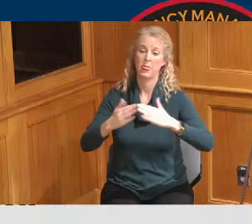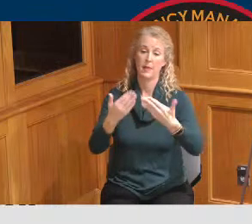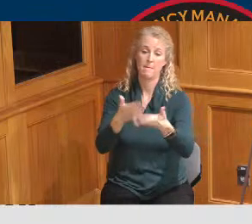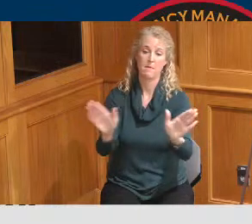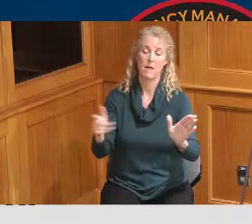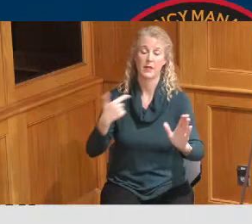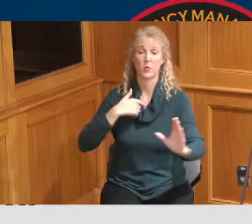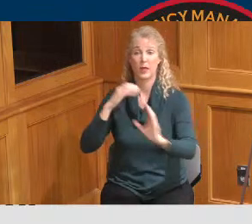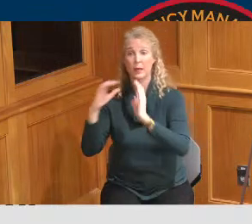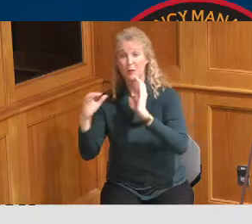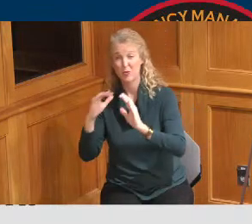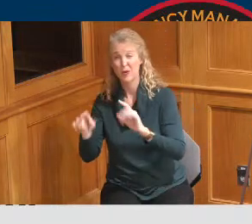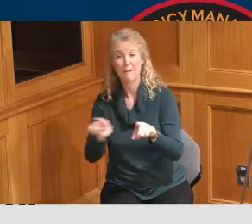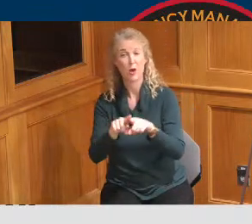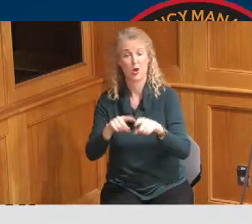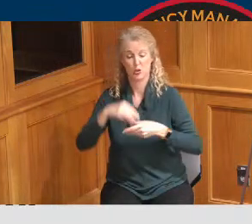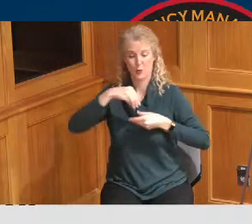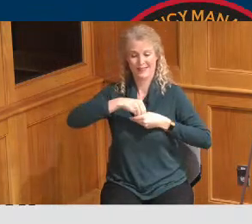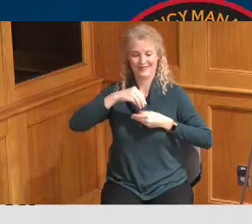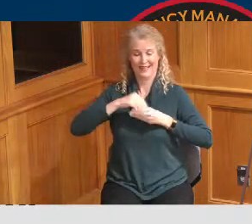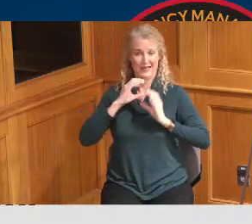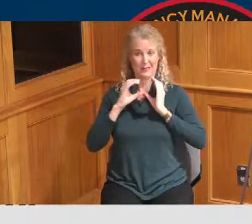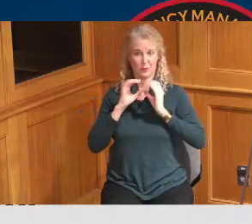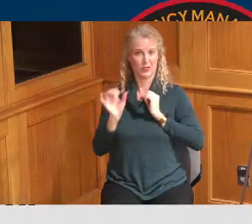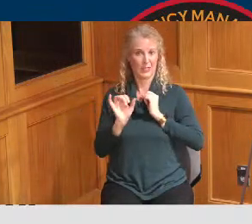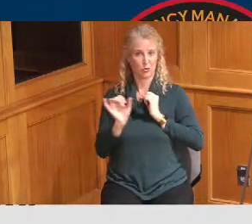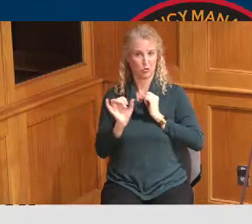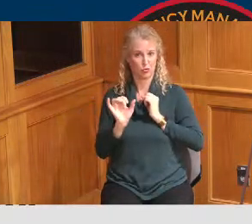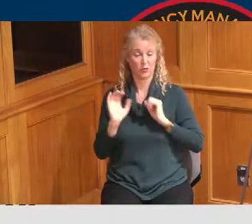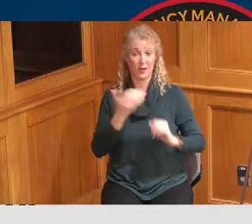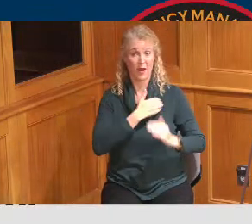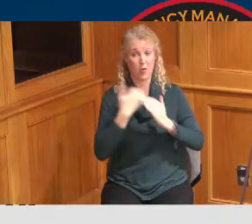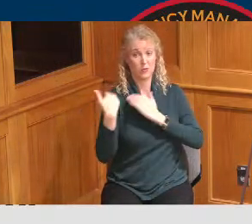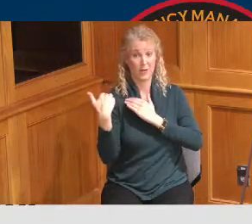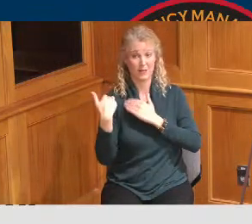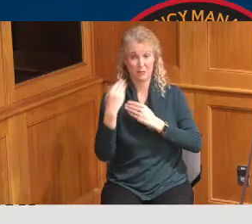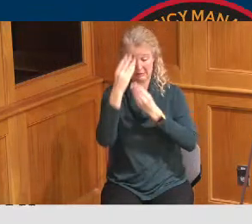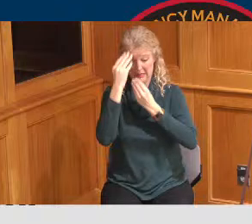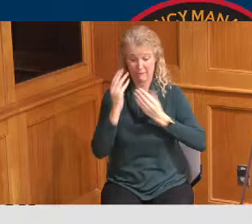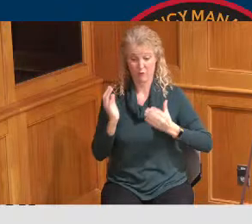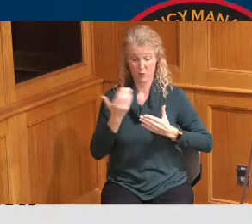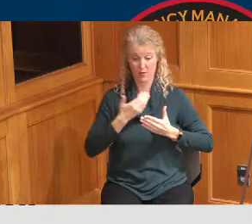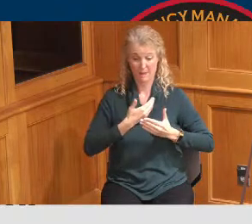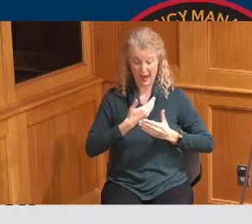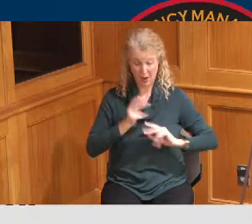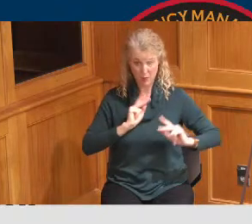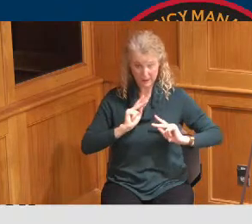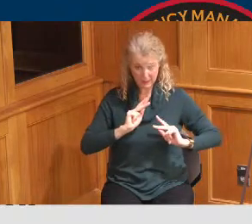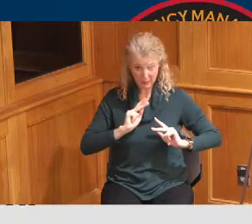as well so we have we have a job to inform our employees of what's going on to to work with